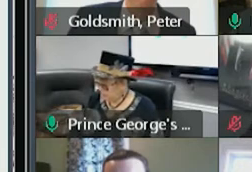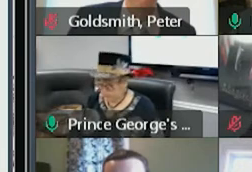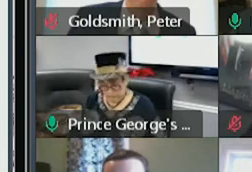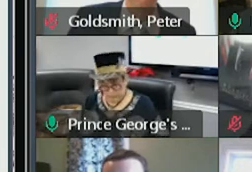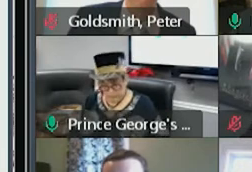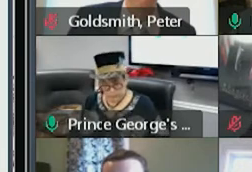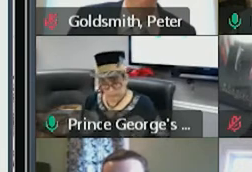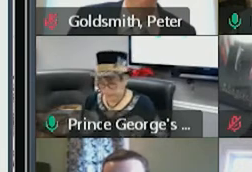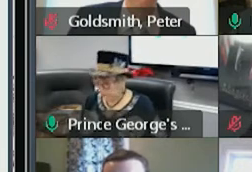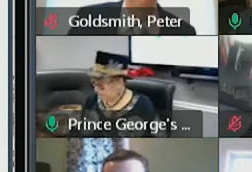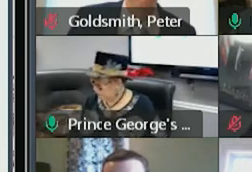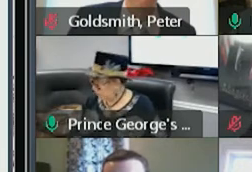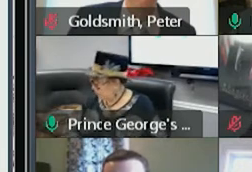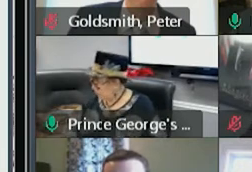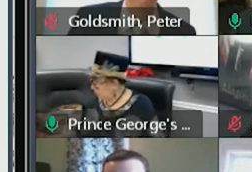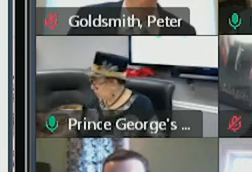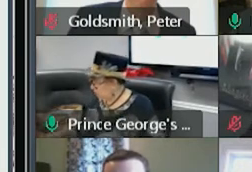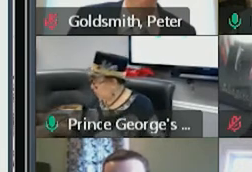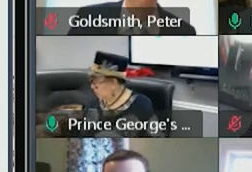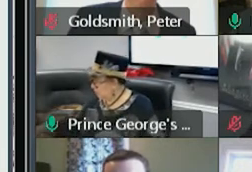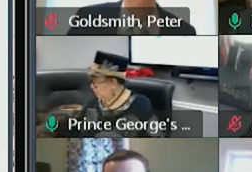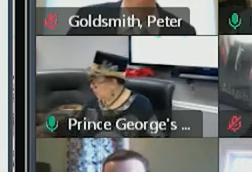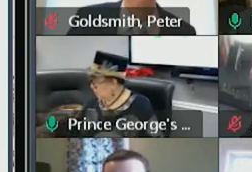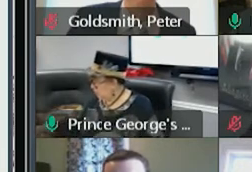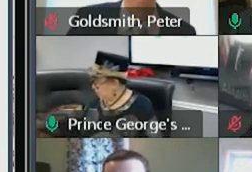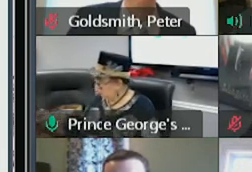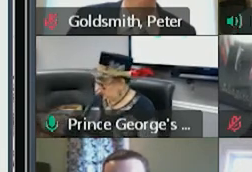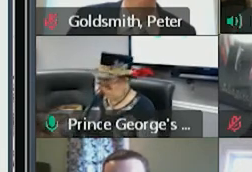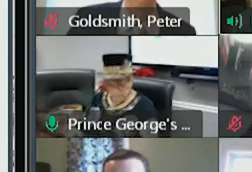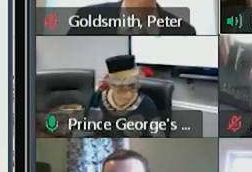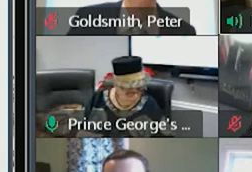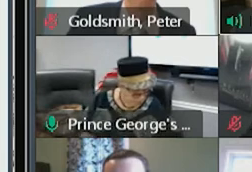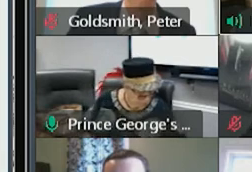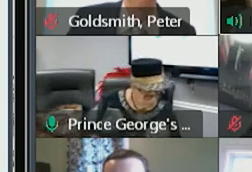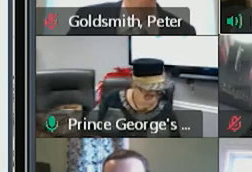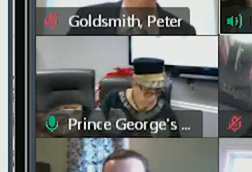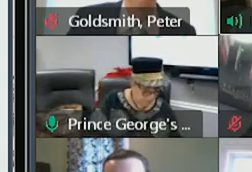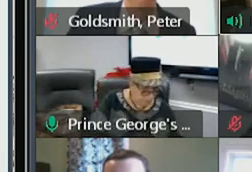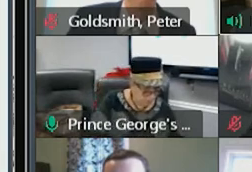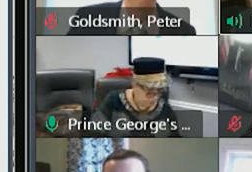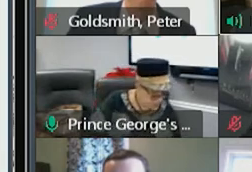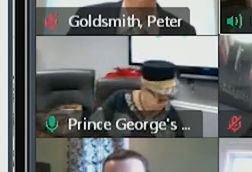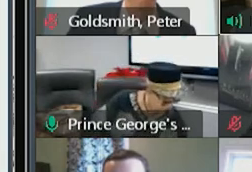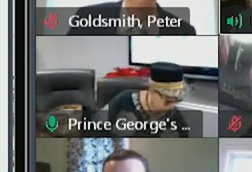Cause it doesn't look like they've been rotated in here, but maybe they have just like, if, if I could have Michael or somebody direct your attention to